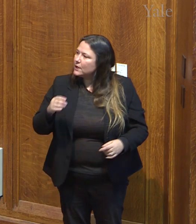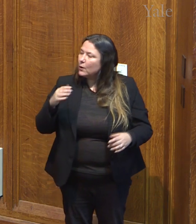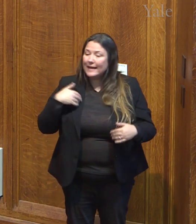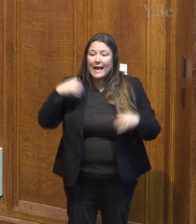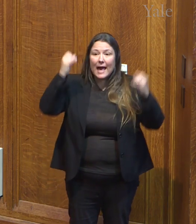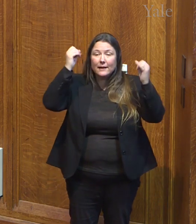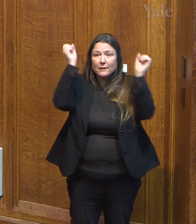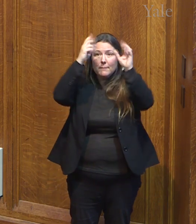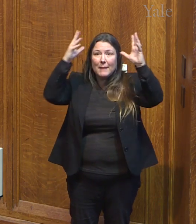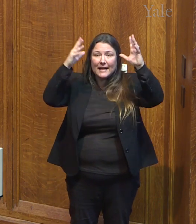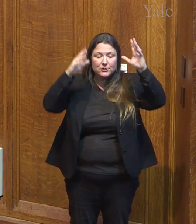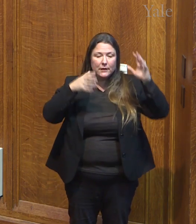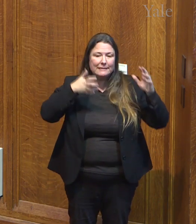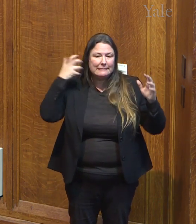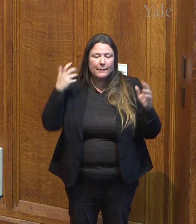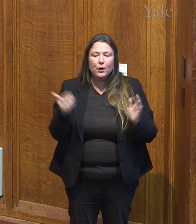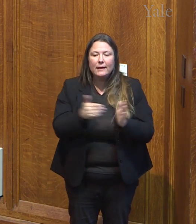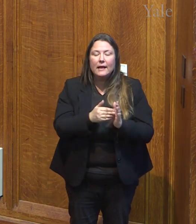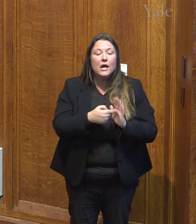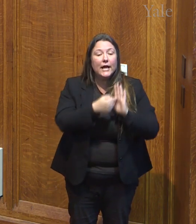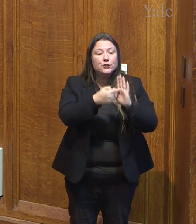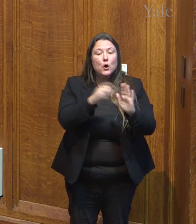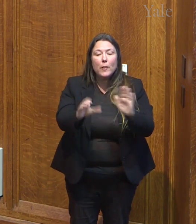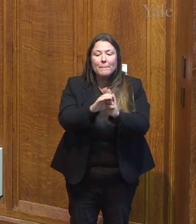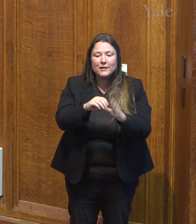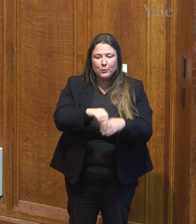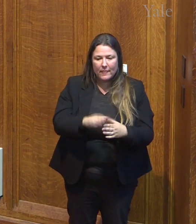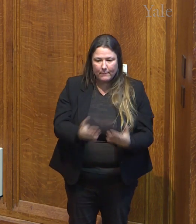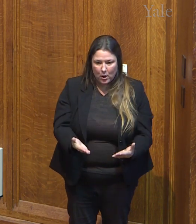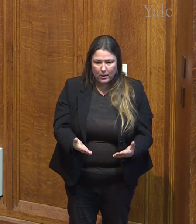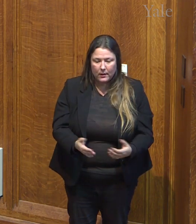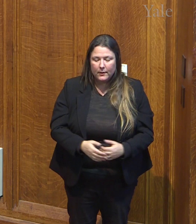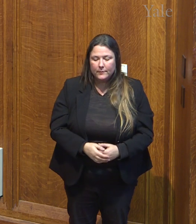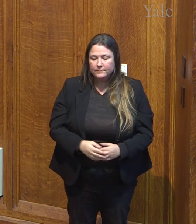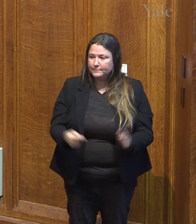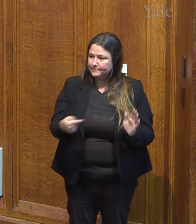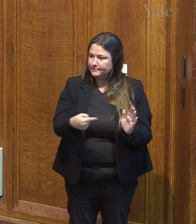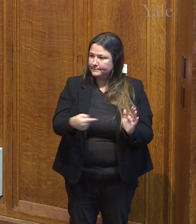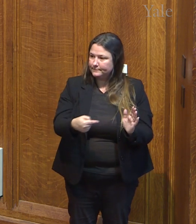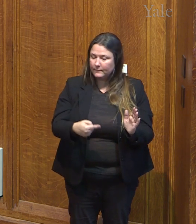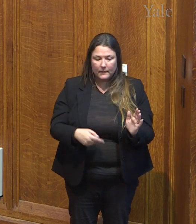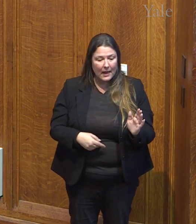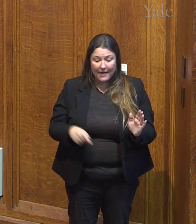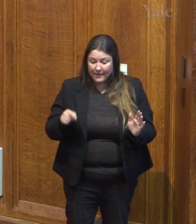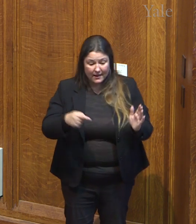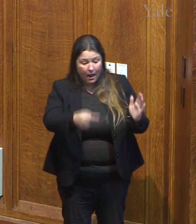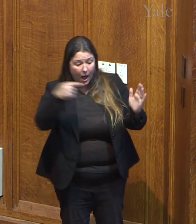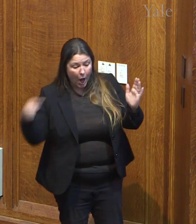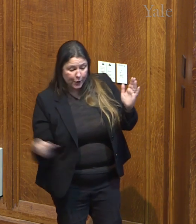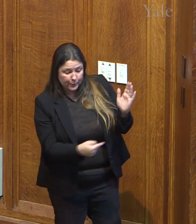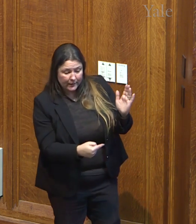and have the student show him its picture in the book. Whereupon he would point to the written word beneath the picture.